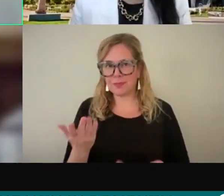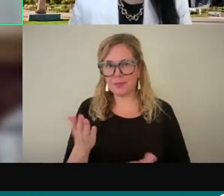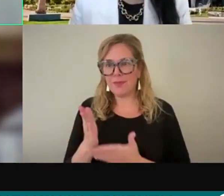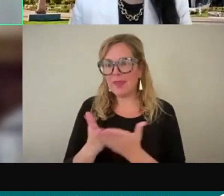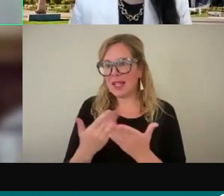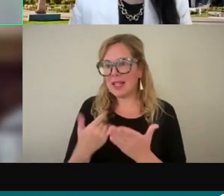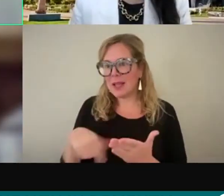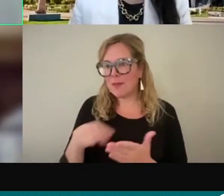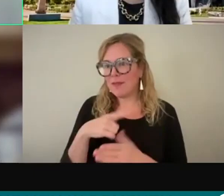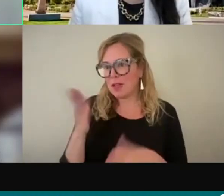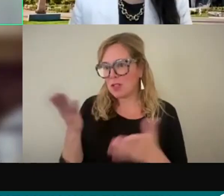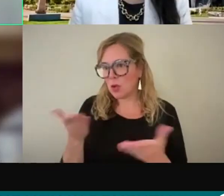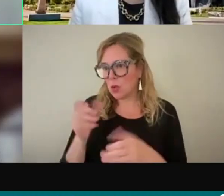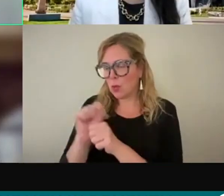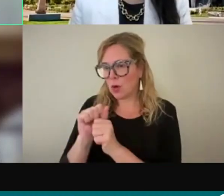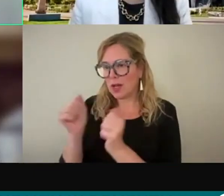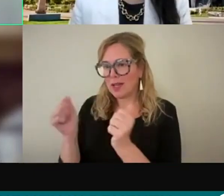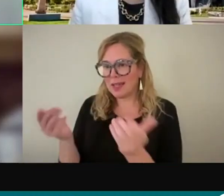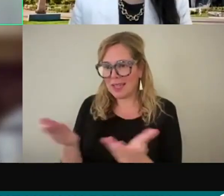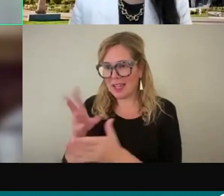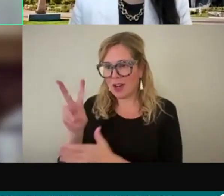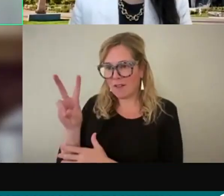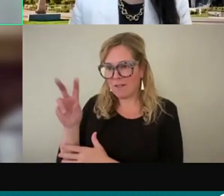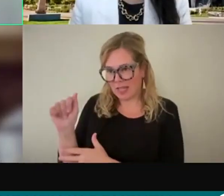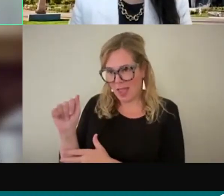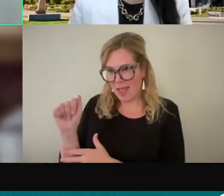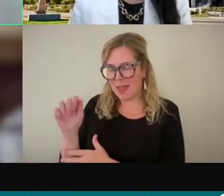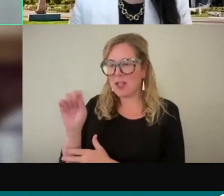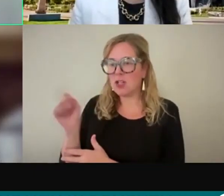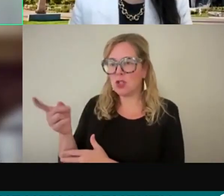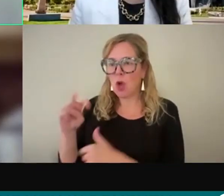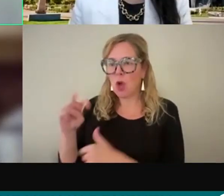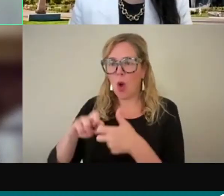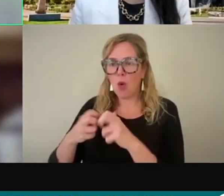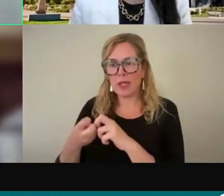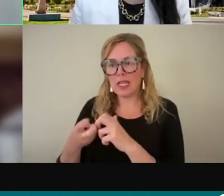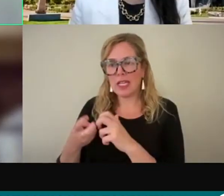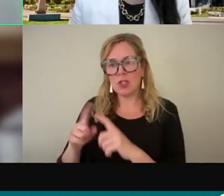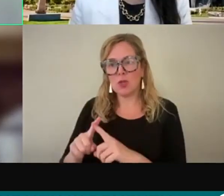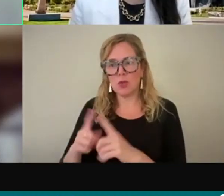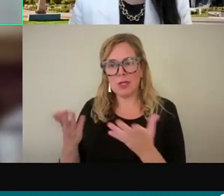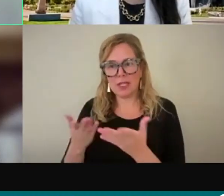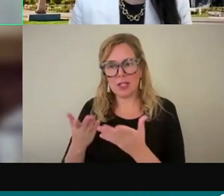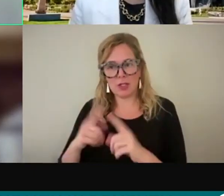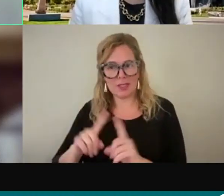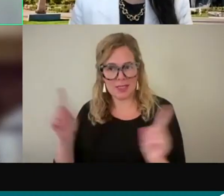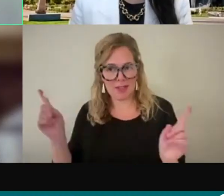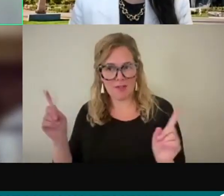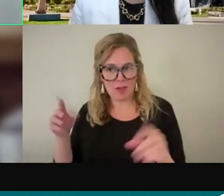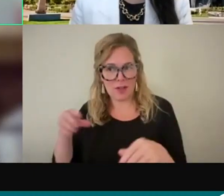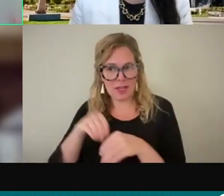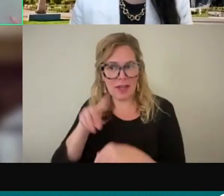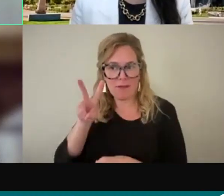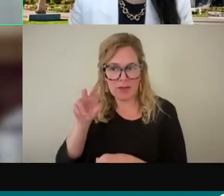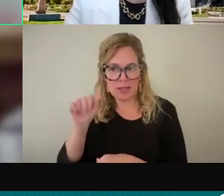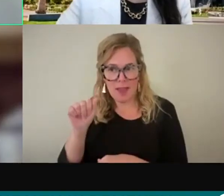where the issue of reimbursement is different. But outside the VA, during the pandemic, there